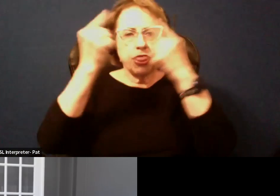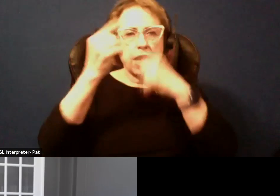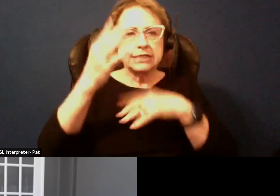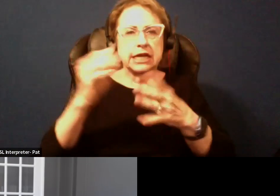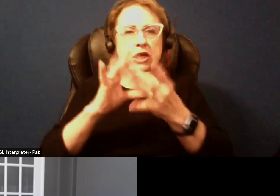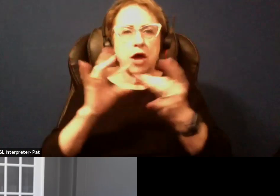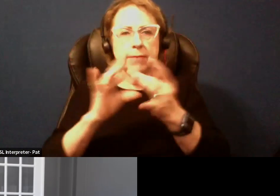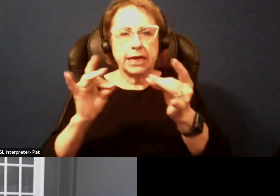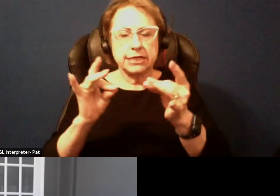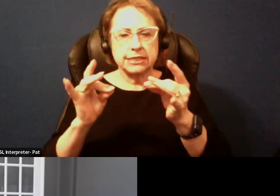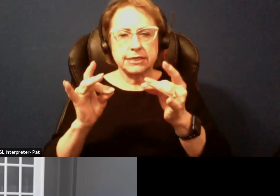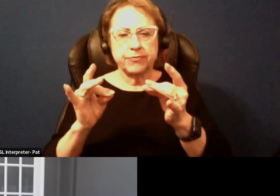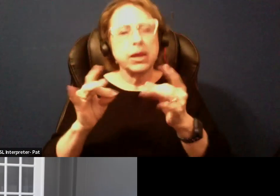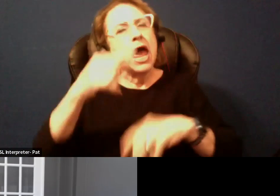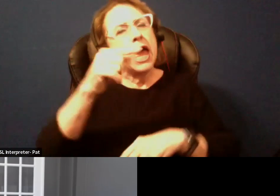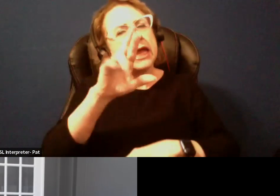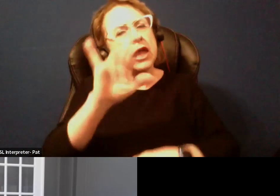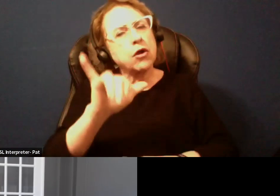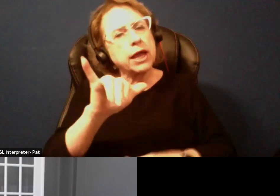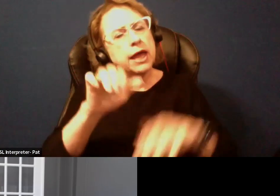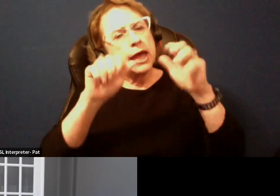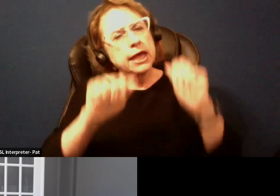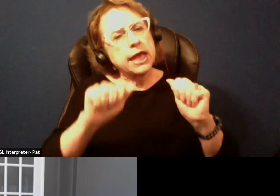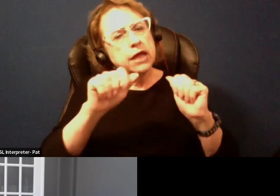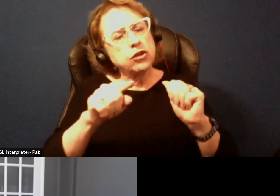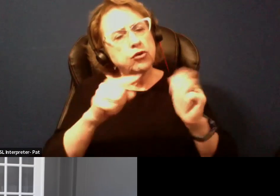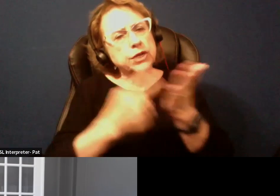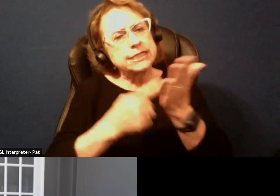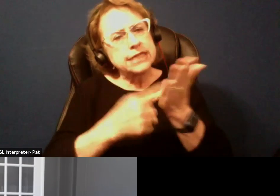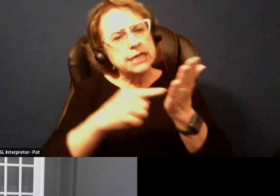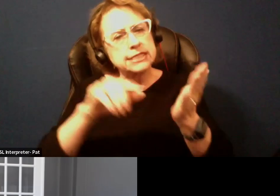thing with you, Gary, which is can you address the playbook? And maybe when it will be released.